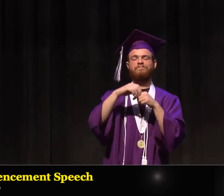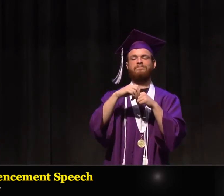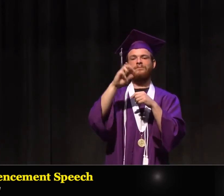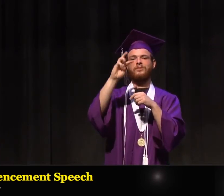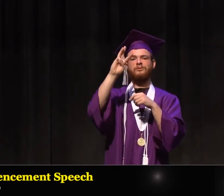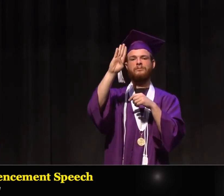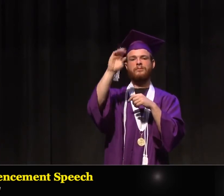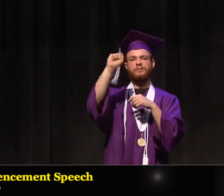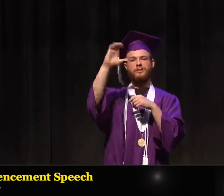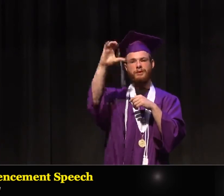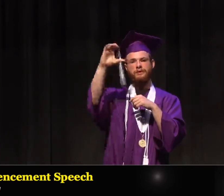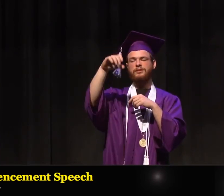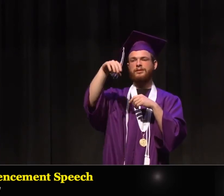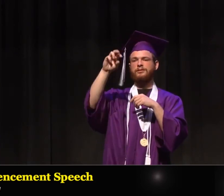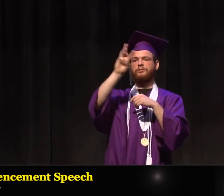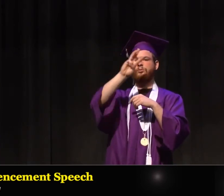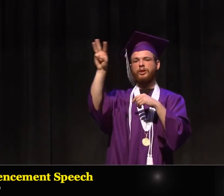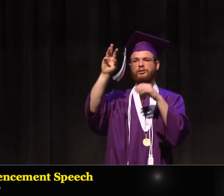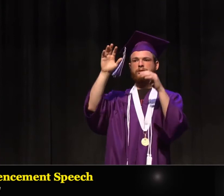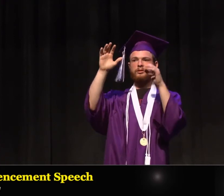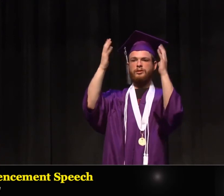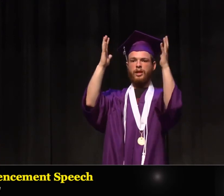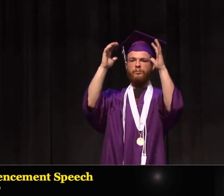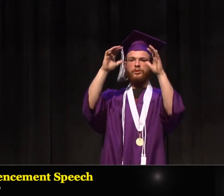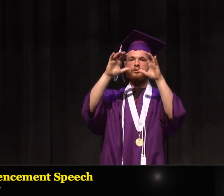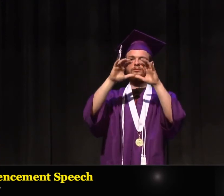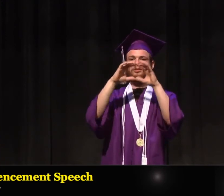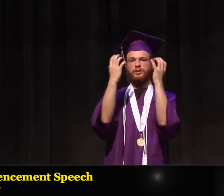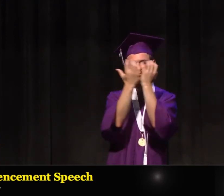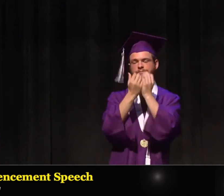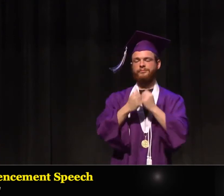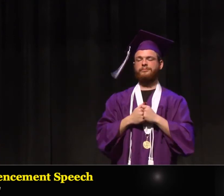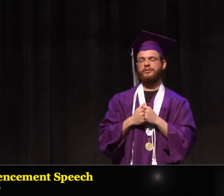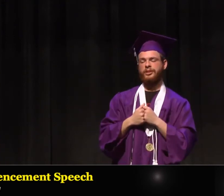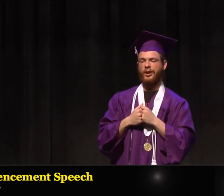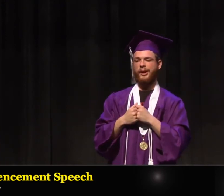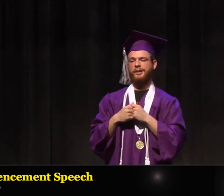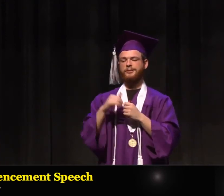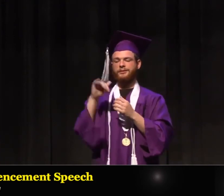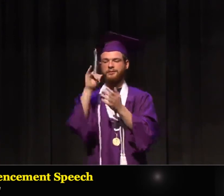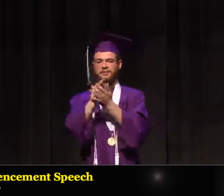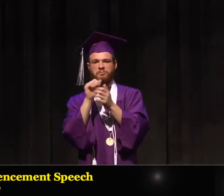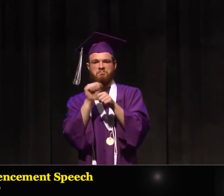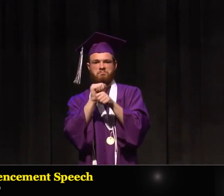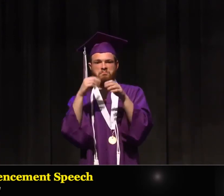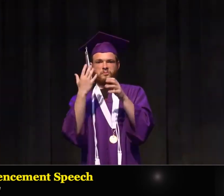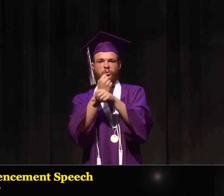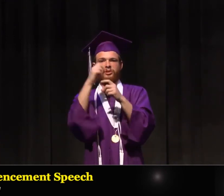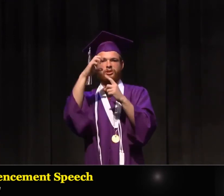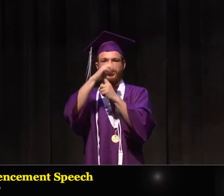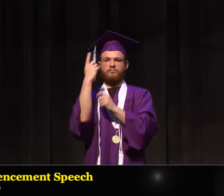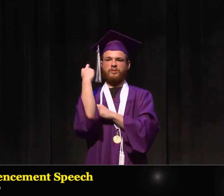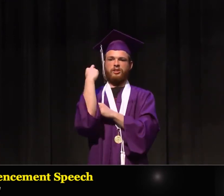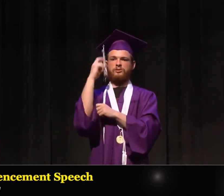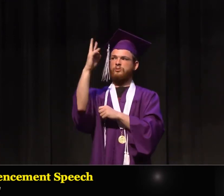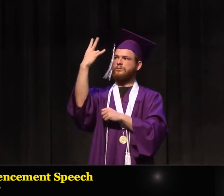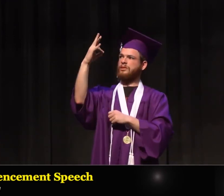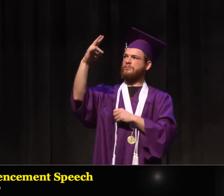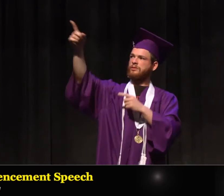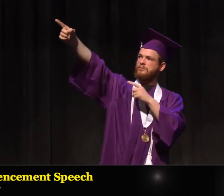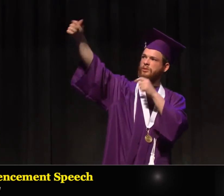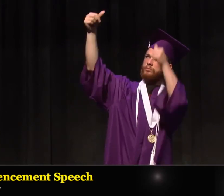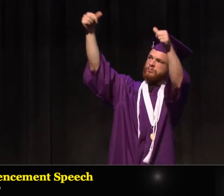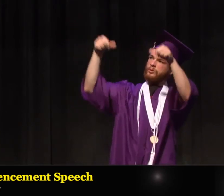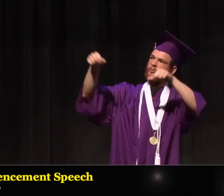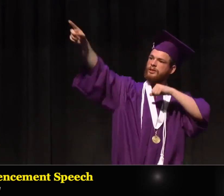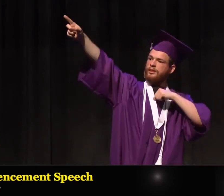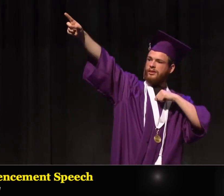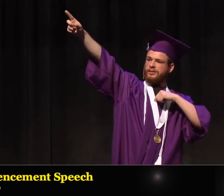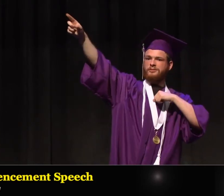As we came into our senior year, we won WSBC championship last year in 2017.